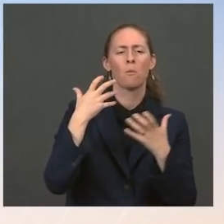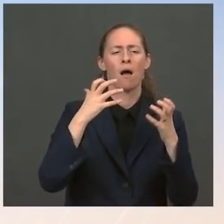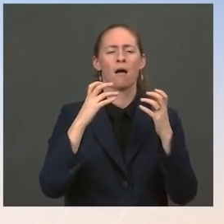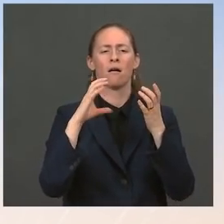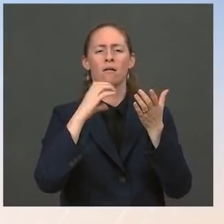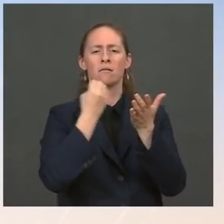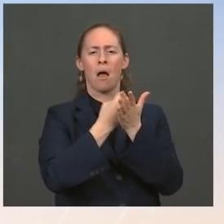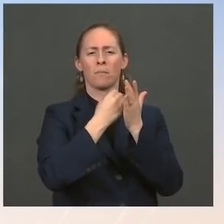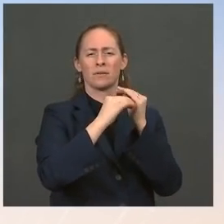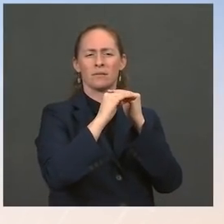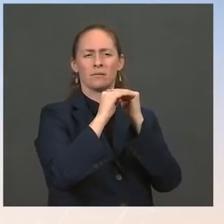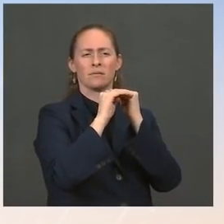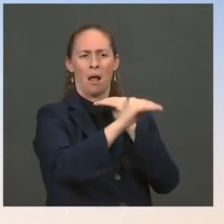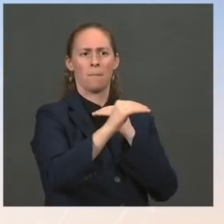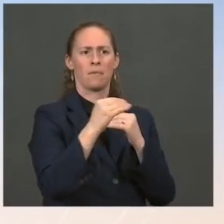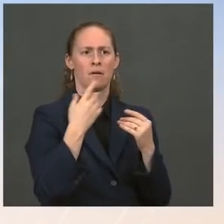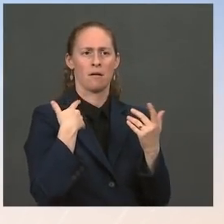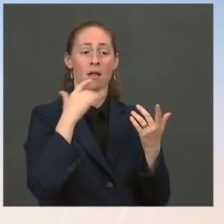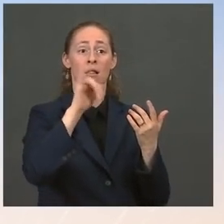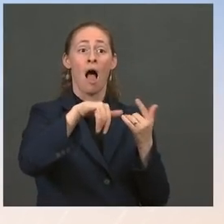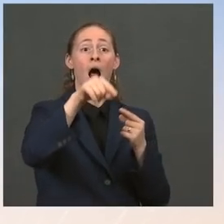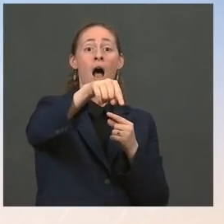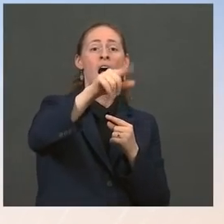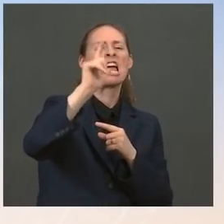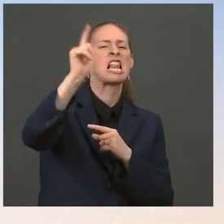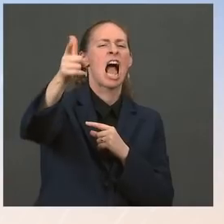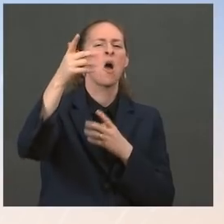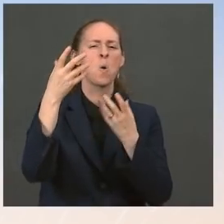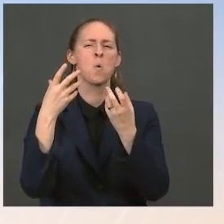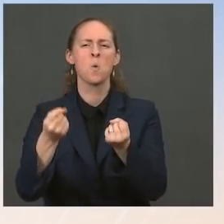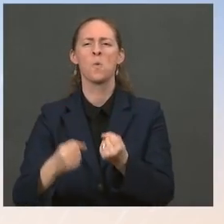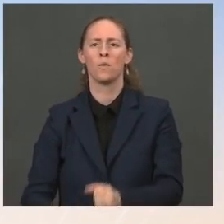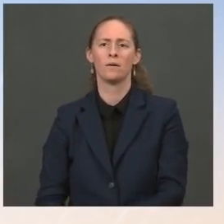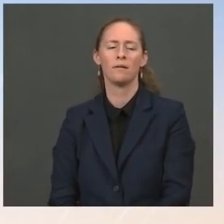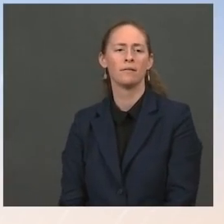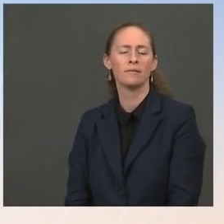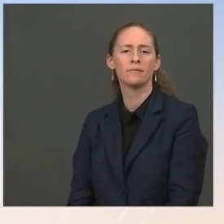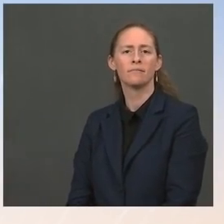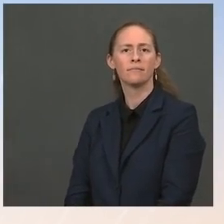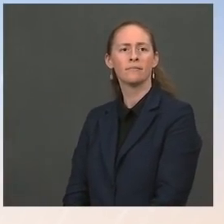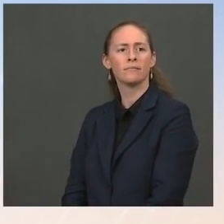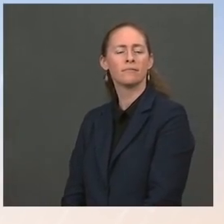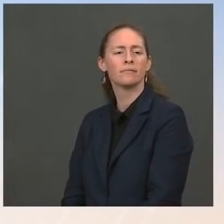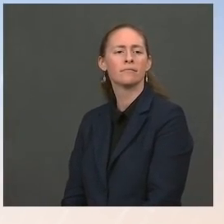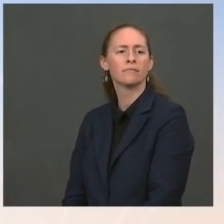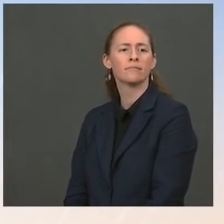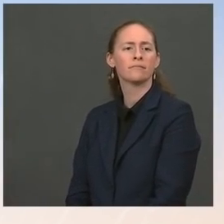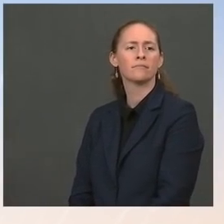There's plenty of time to have a conversation after that. The Press: And then a quick follow-up. You were asked about the --